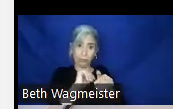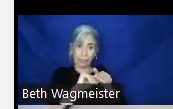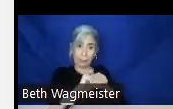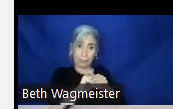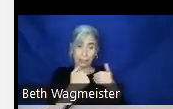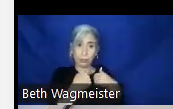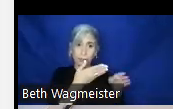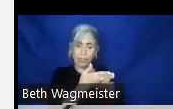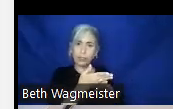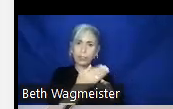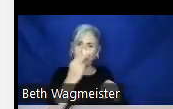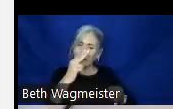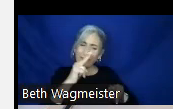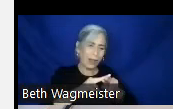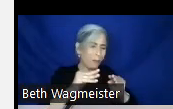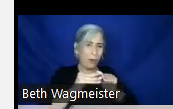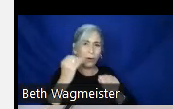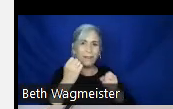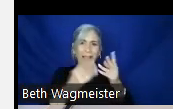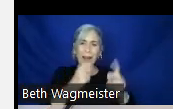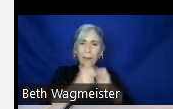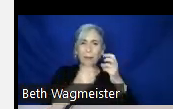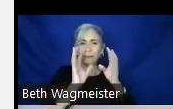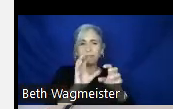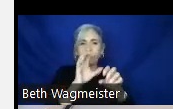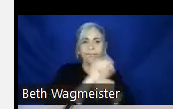it is much more fun if a lot of the problems have been tackled before and you can actually